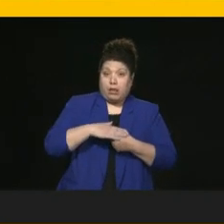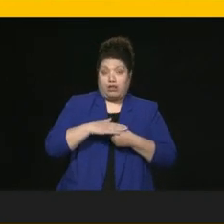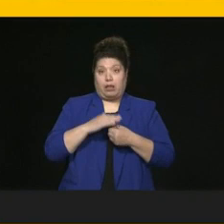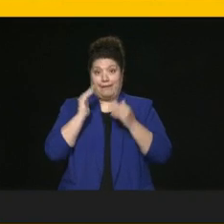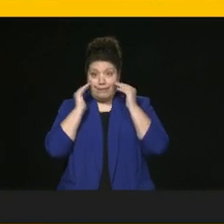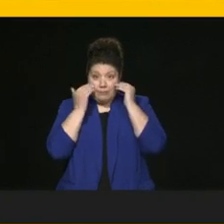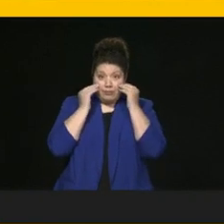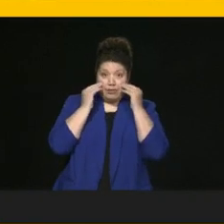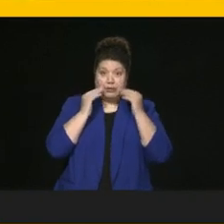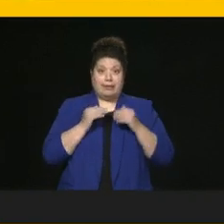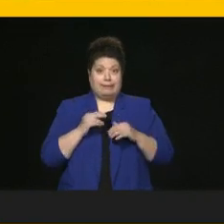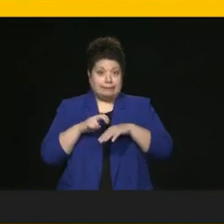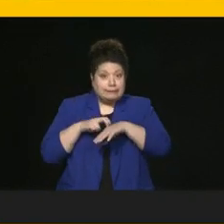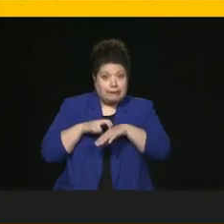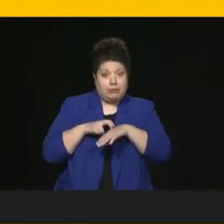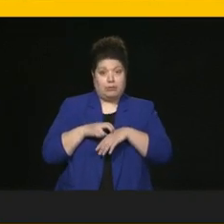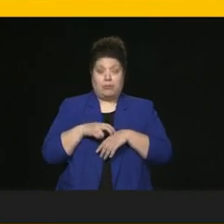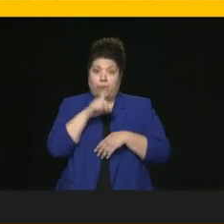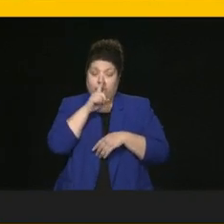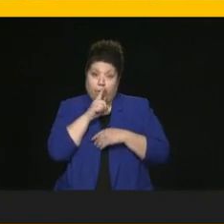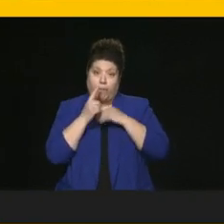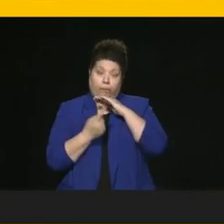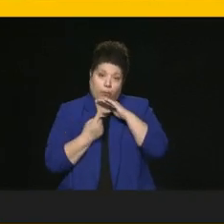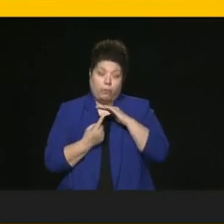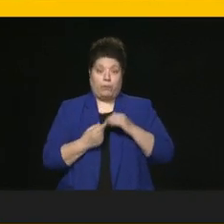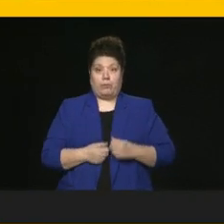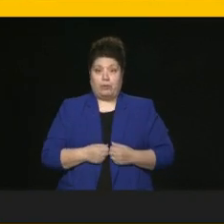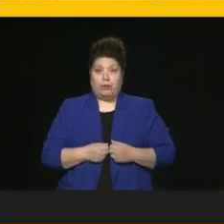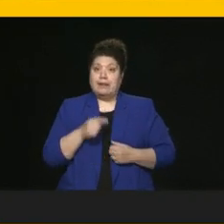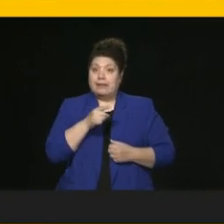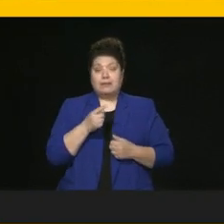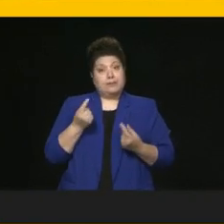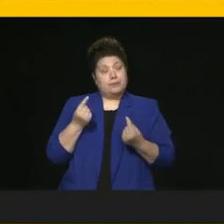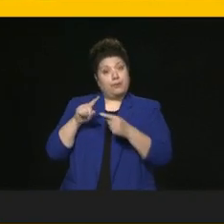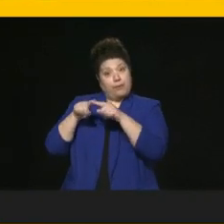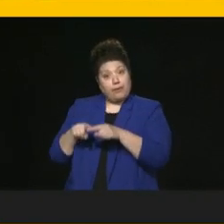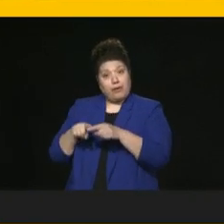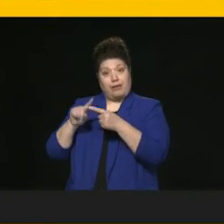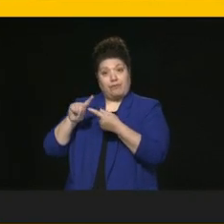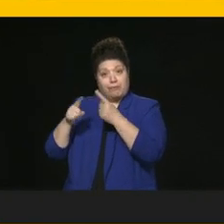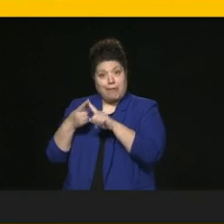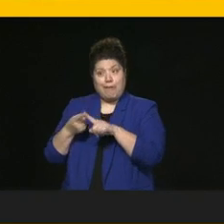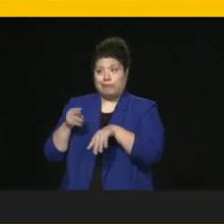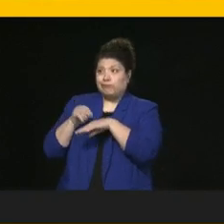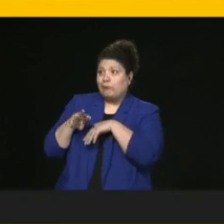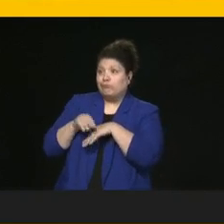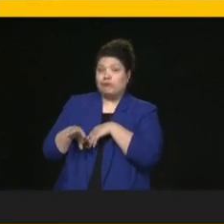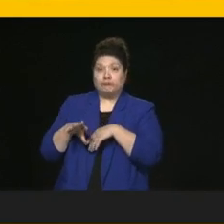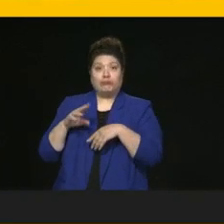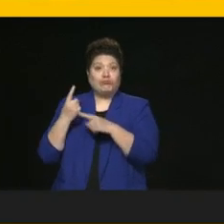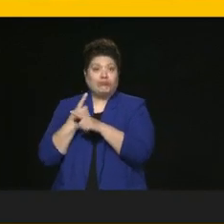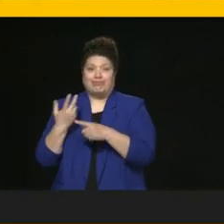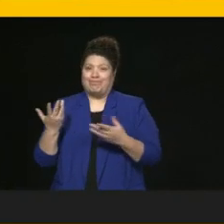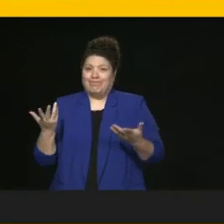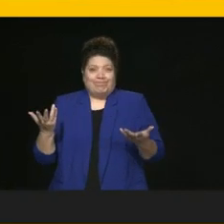THROUGH A PANDEMIC IS NOT EASY. MANY PEOPLE ARE STRUGGLING WITH FEAR, ANXIETY AND LONELINESS.